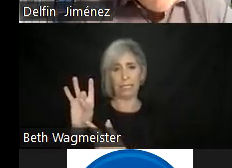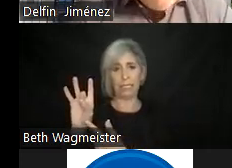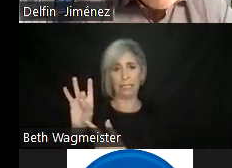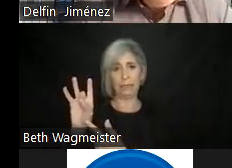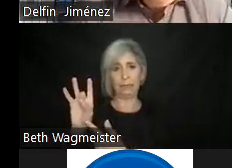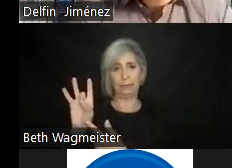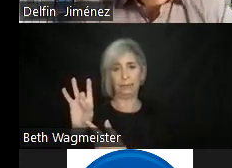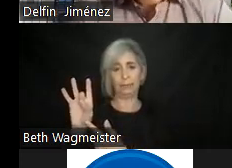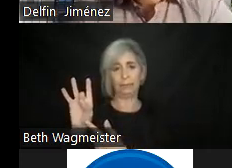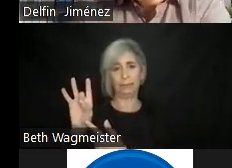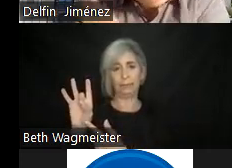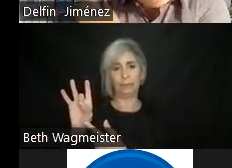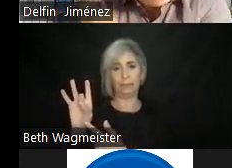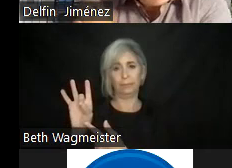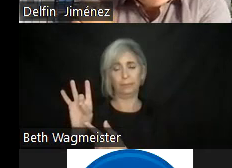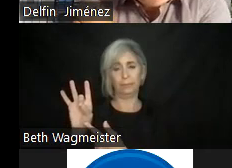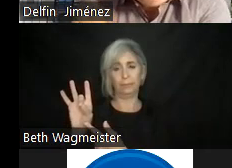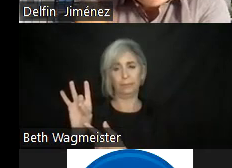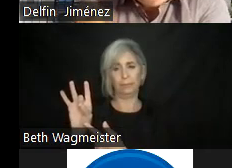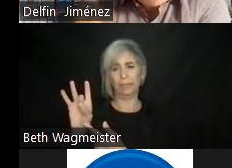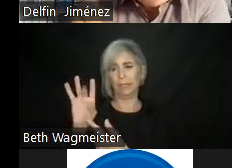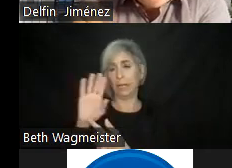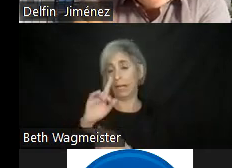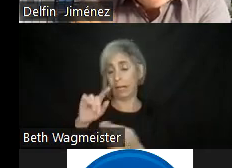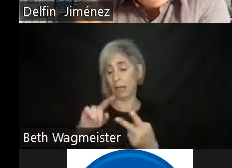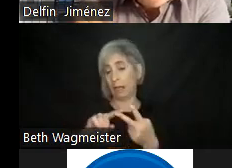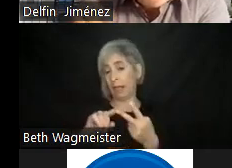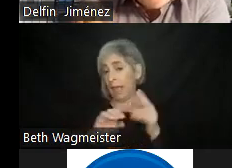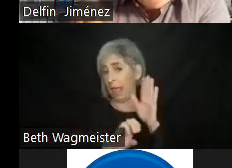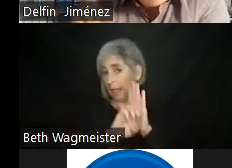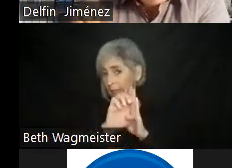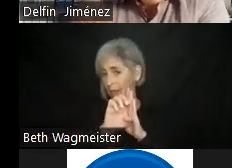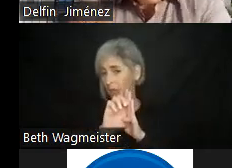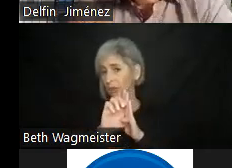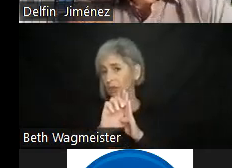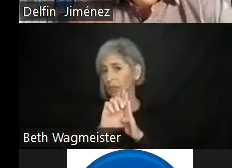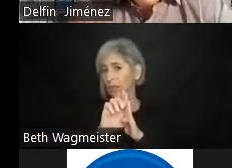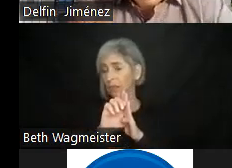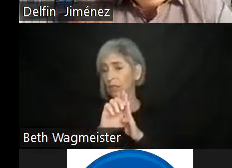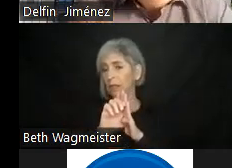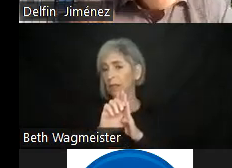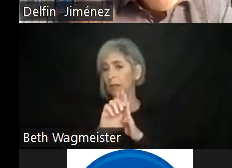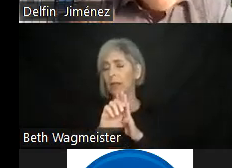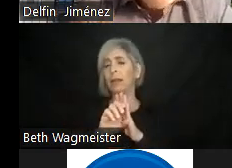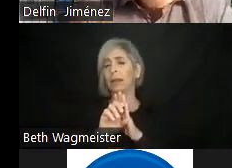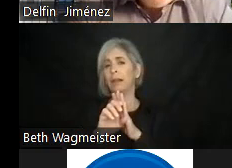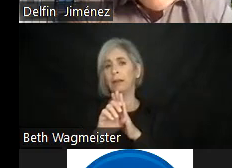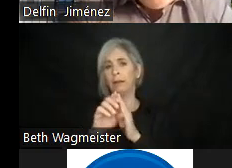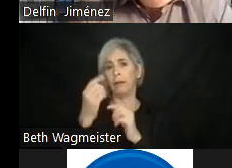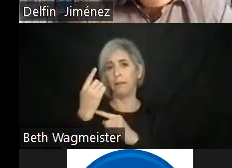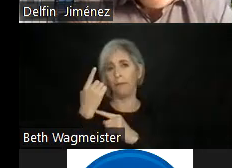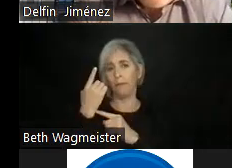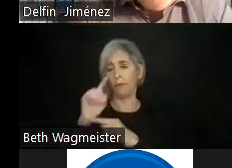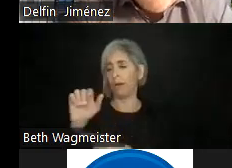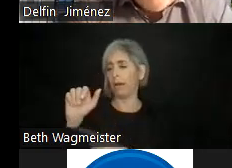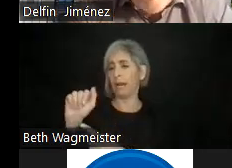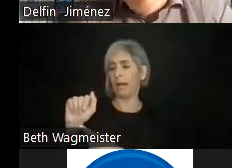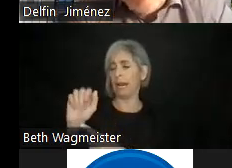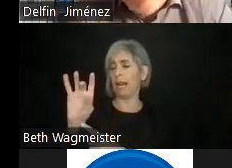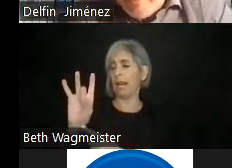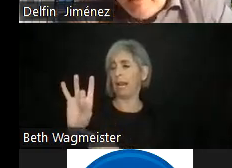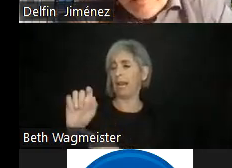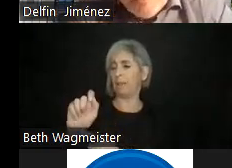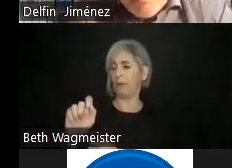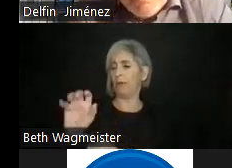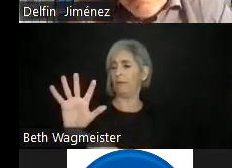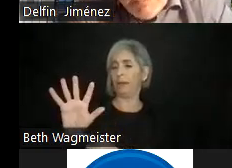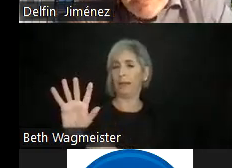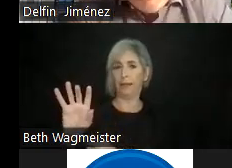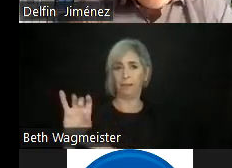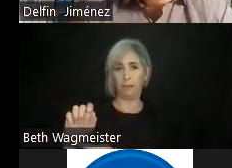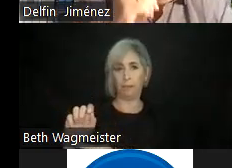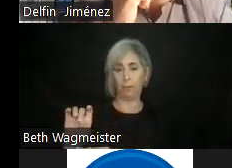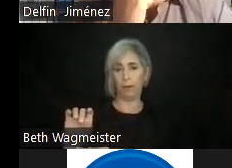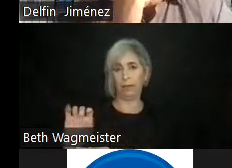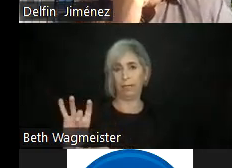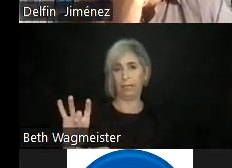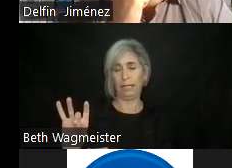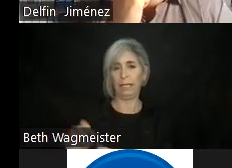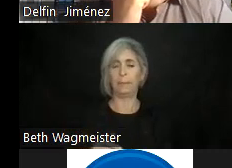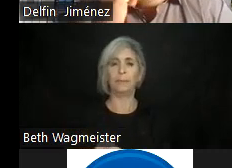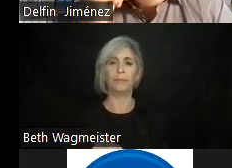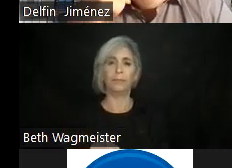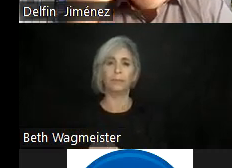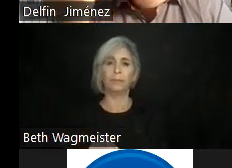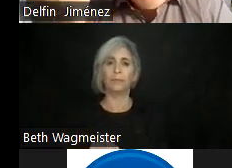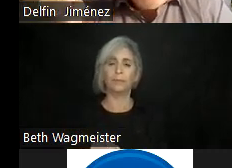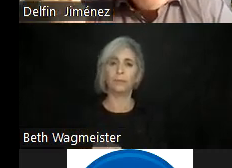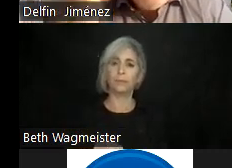And about elevators, the lifts for evacuation is in 8.5.8. And in other sections,